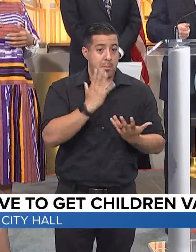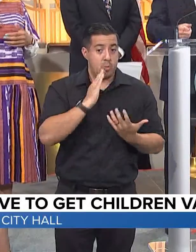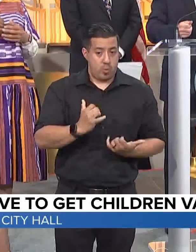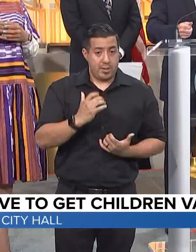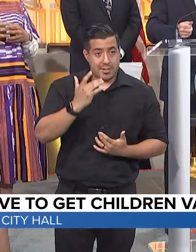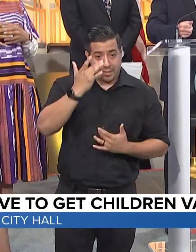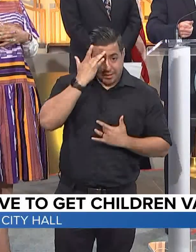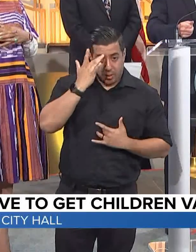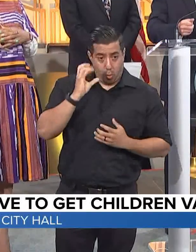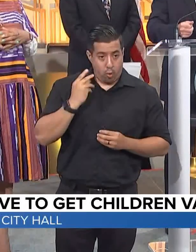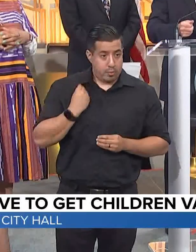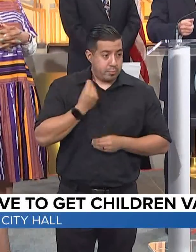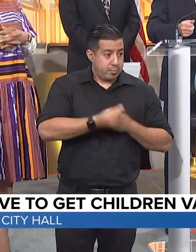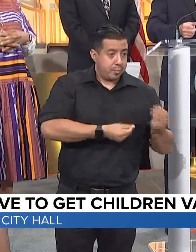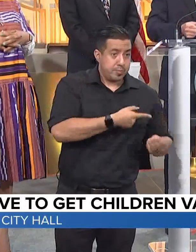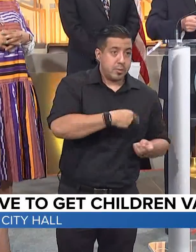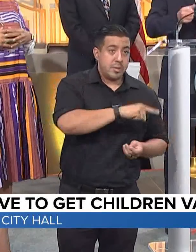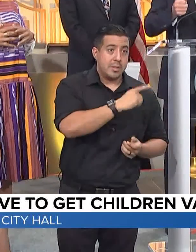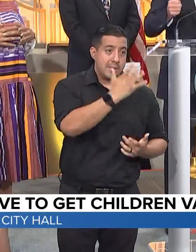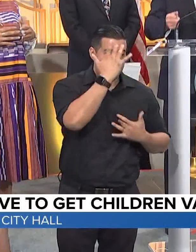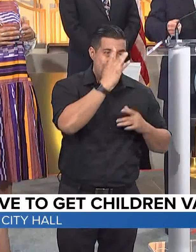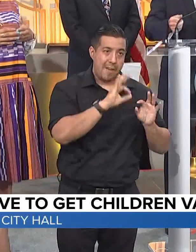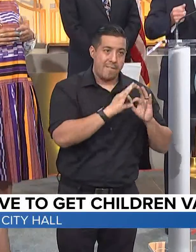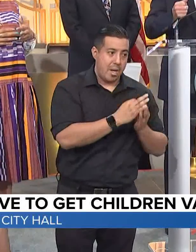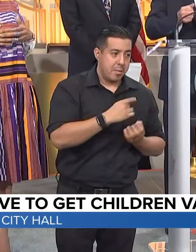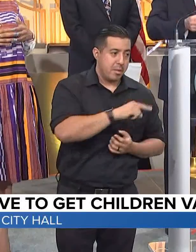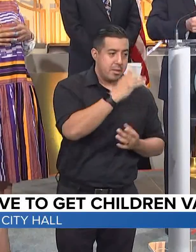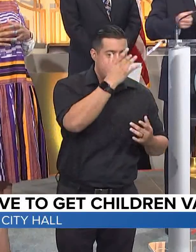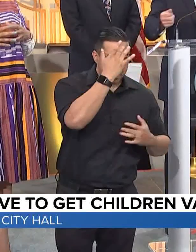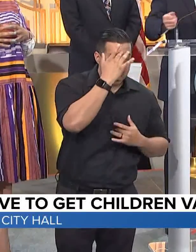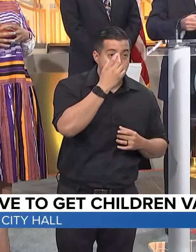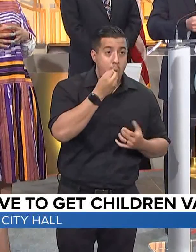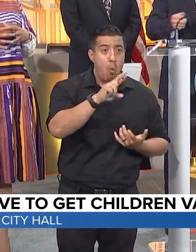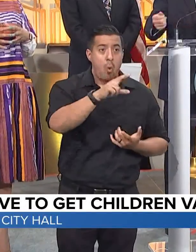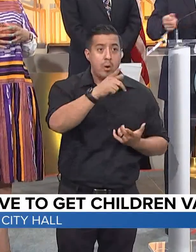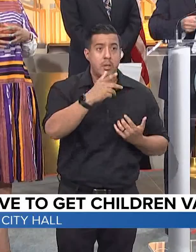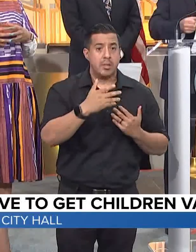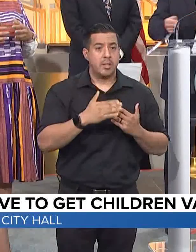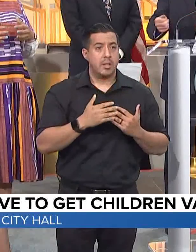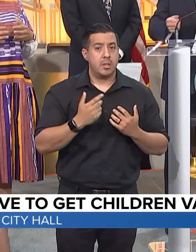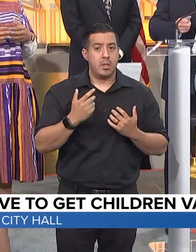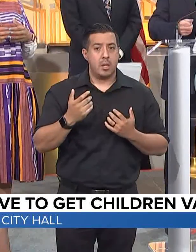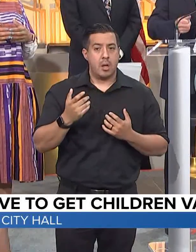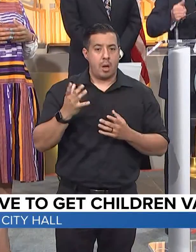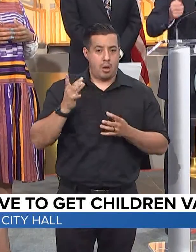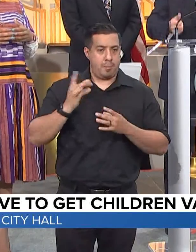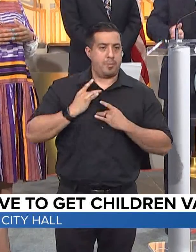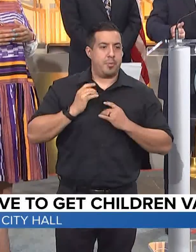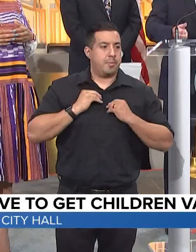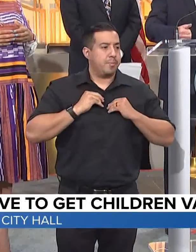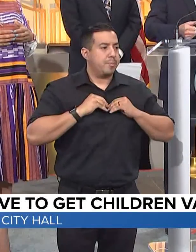members that they may get sick, but also just because you're helping spread the virus in the Community, heart attack patients stroke patients.